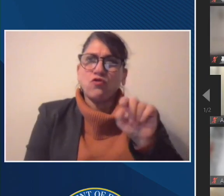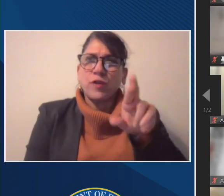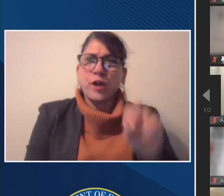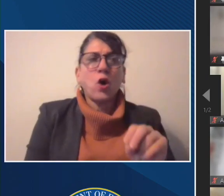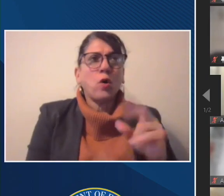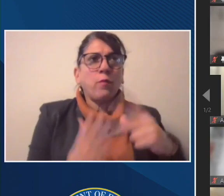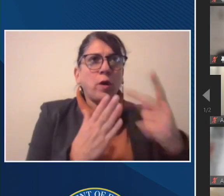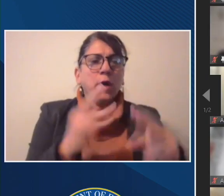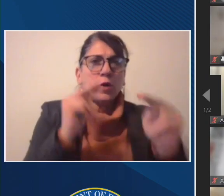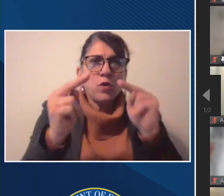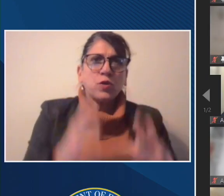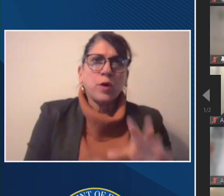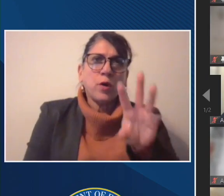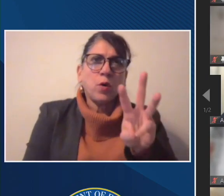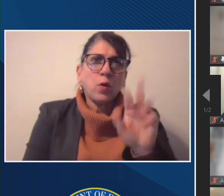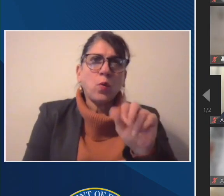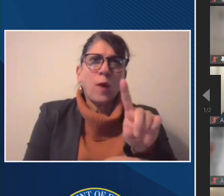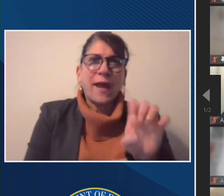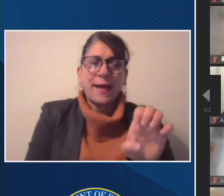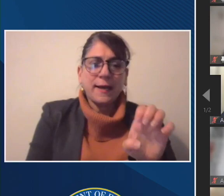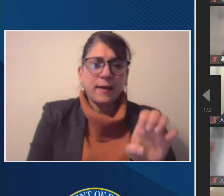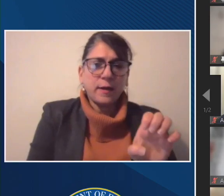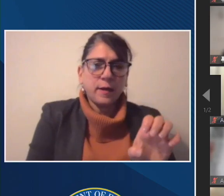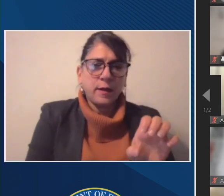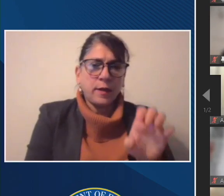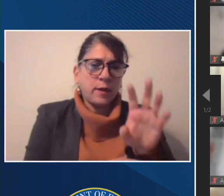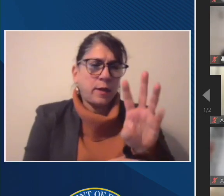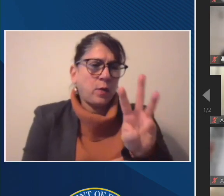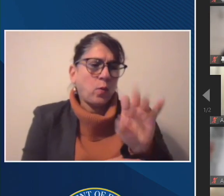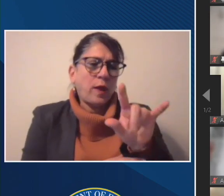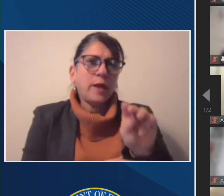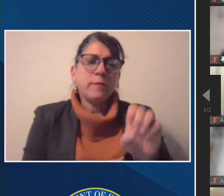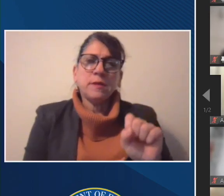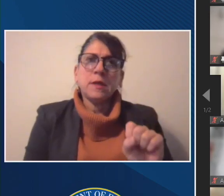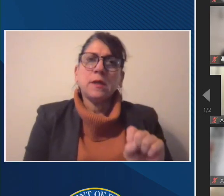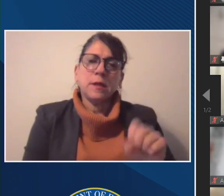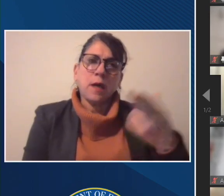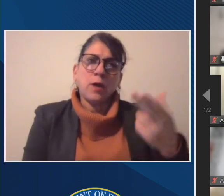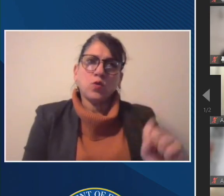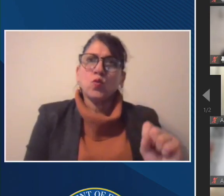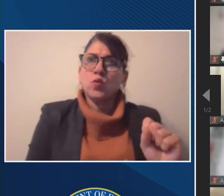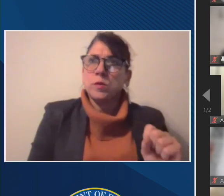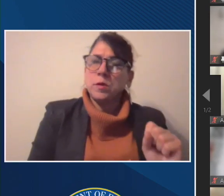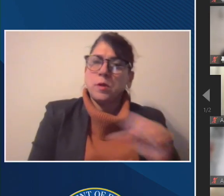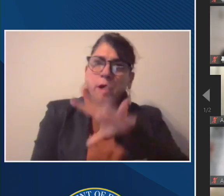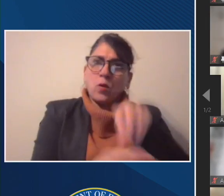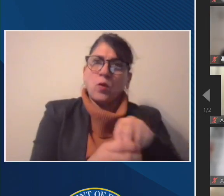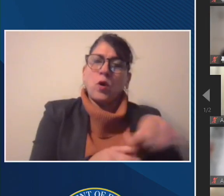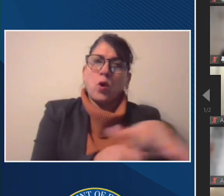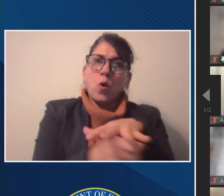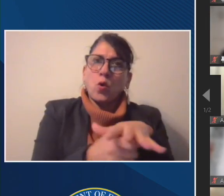Williams. Secondary schools, including local education agencies with secondary